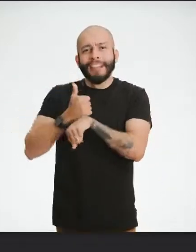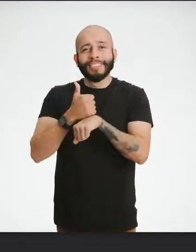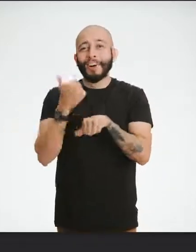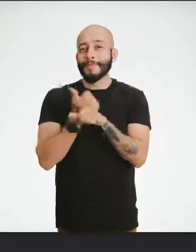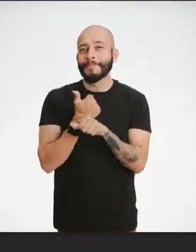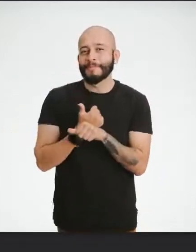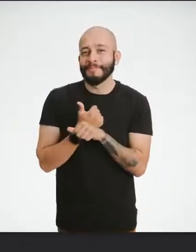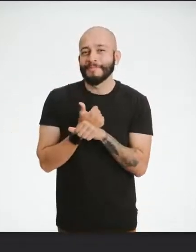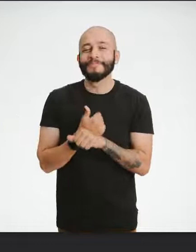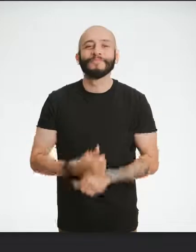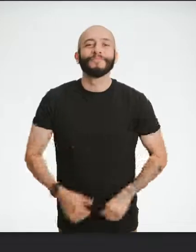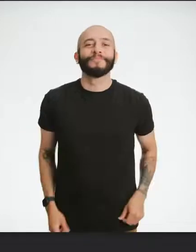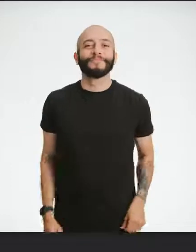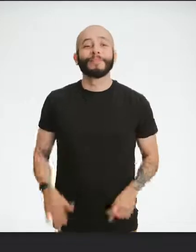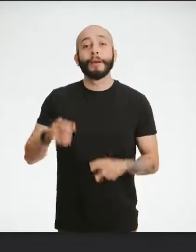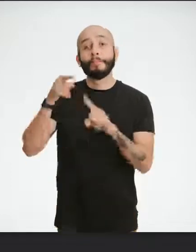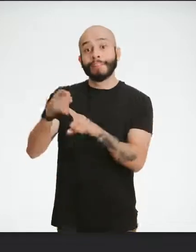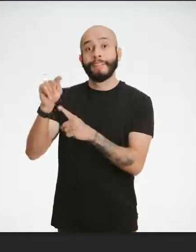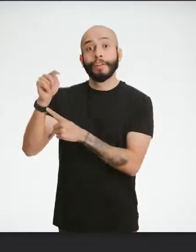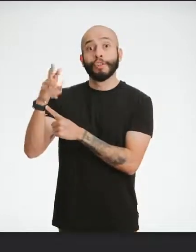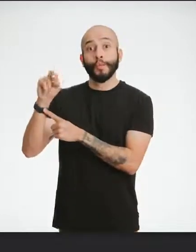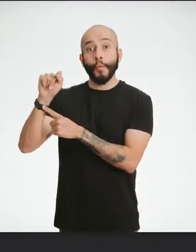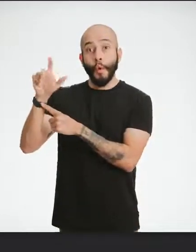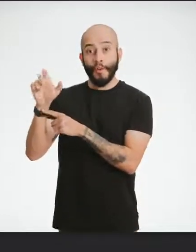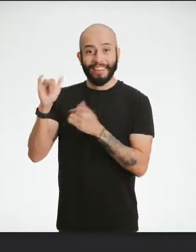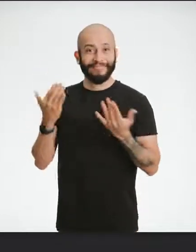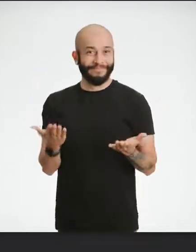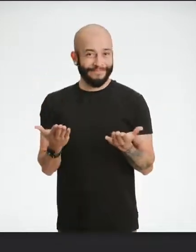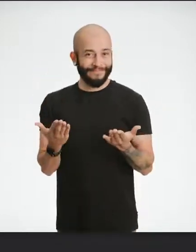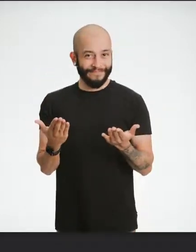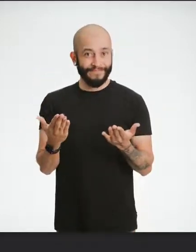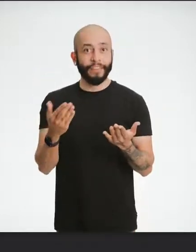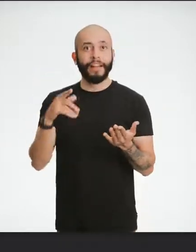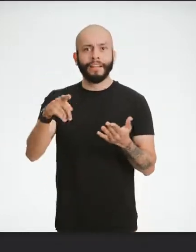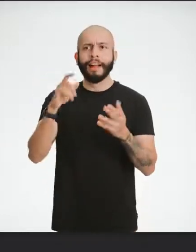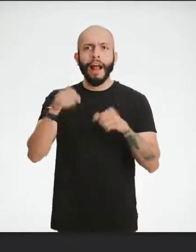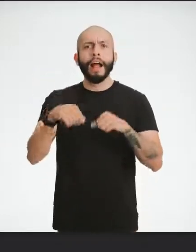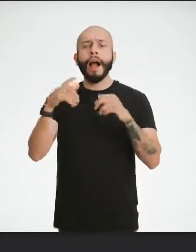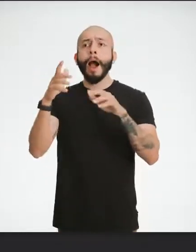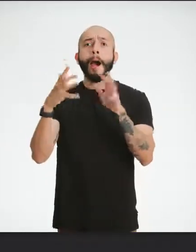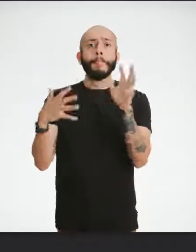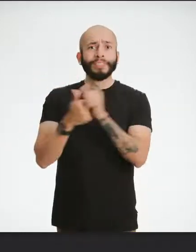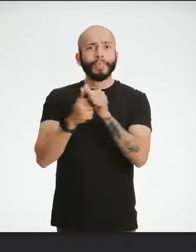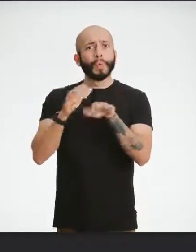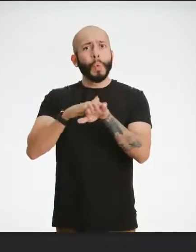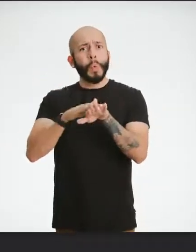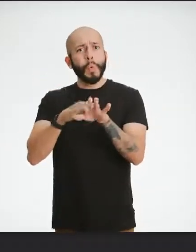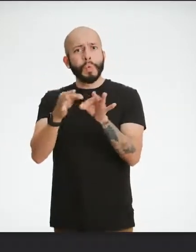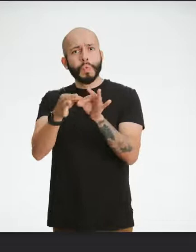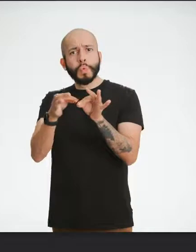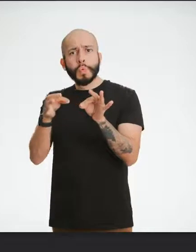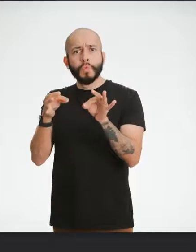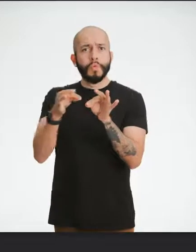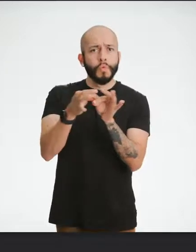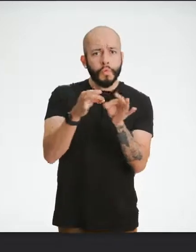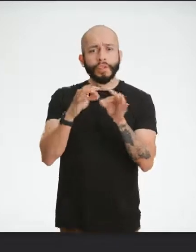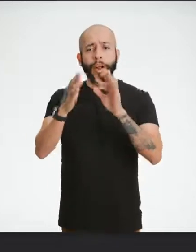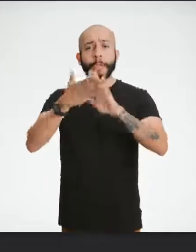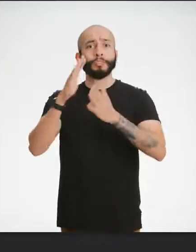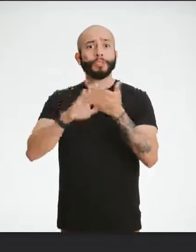builds on them to provide many time-based algorithms, like throttle here, which can help slow down updates from a sequence.